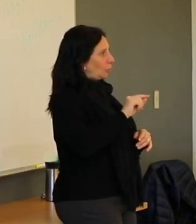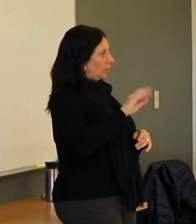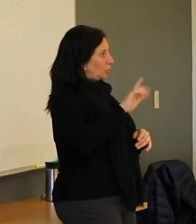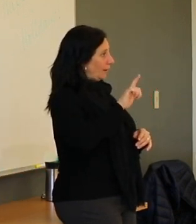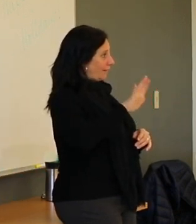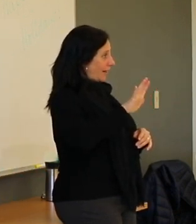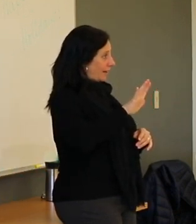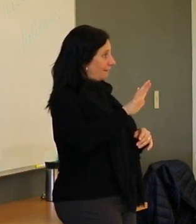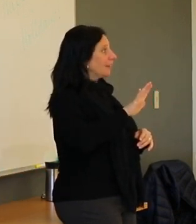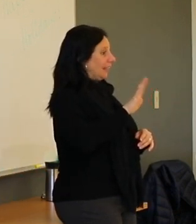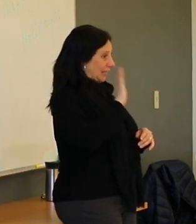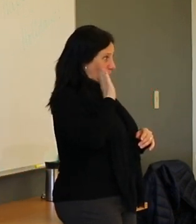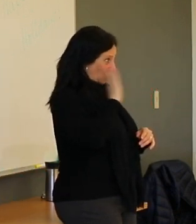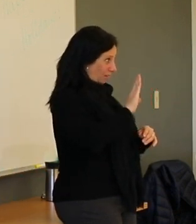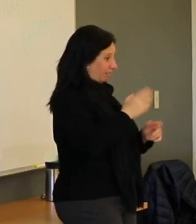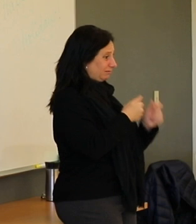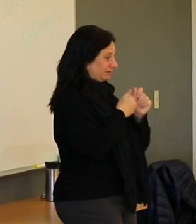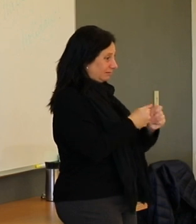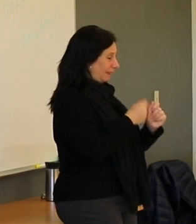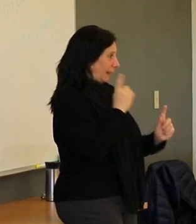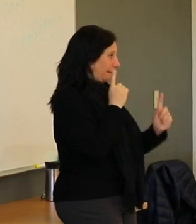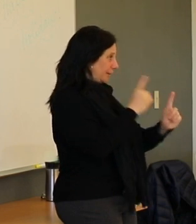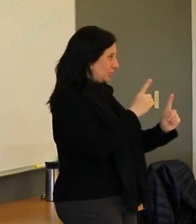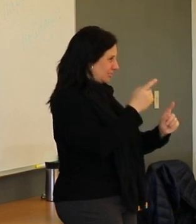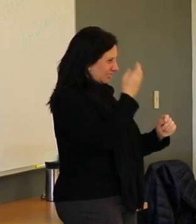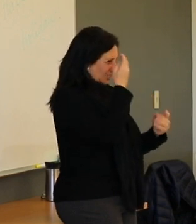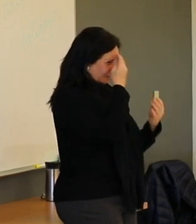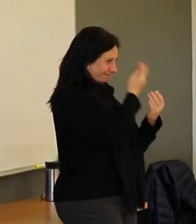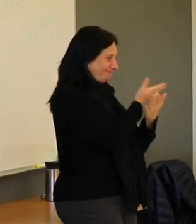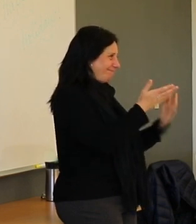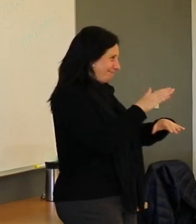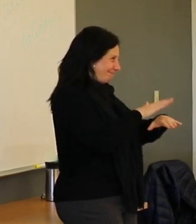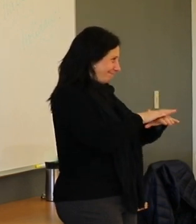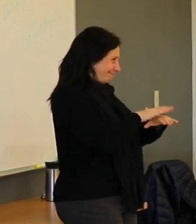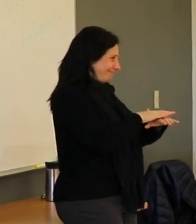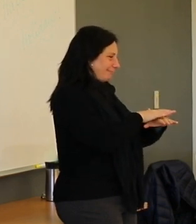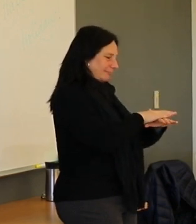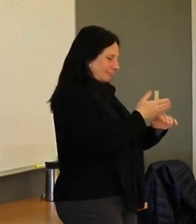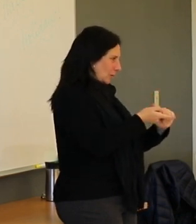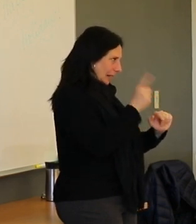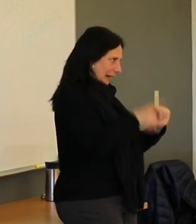So just be aware, if you mess up you can edit it, but you can't. You can't ever delete it.